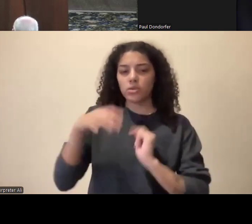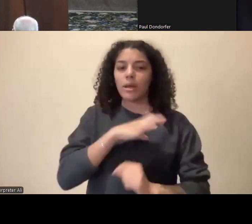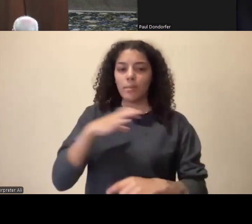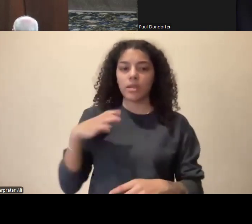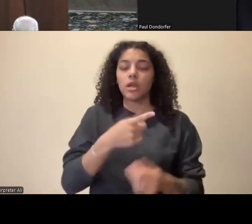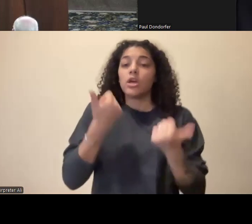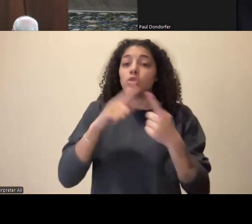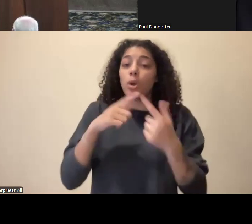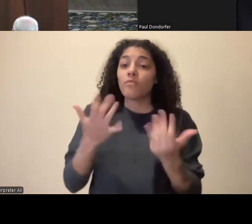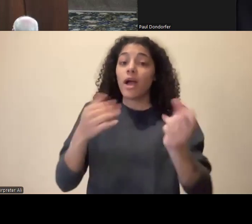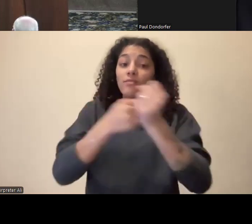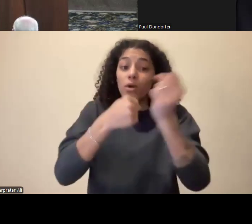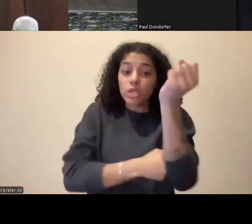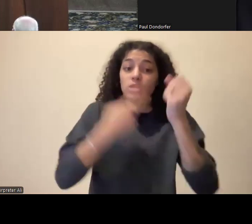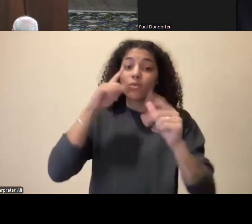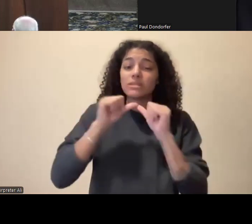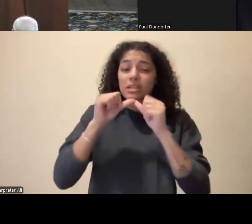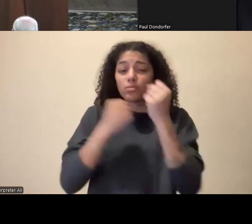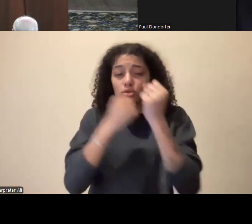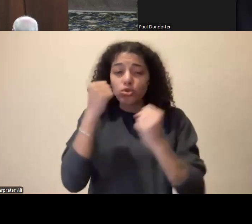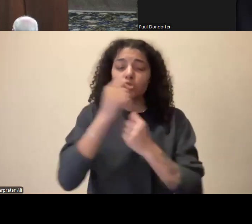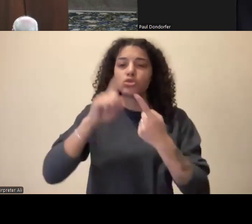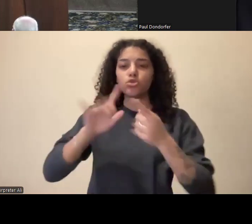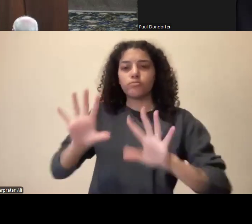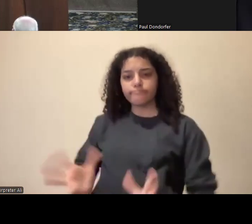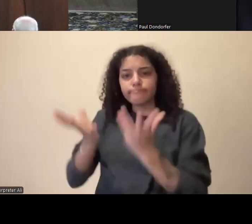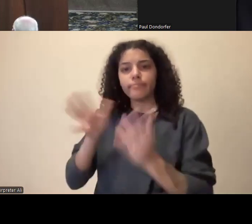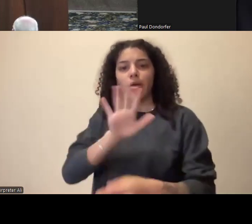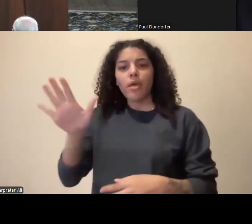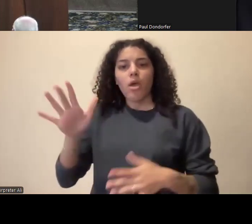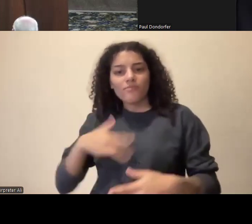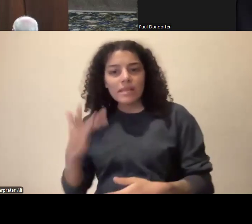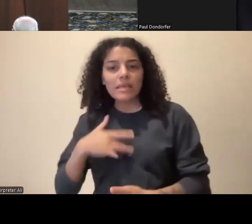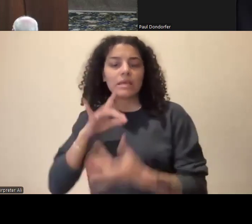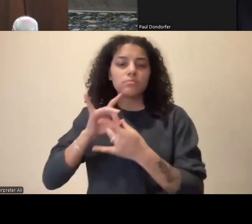that will amplify the voices of young people on vi on environmental issues within the county